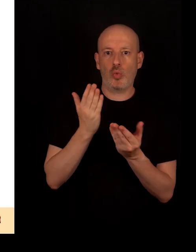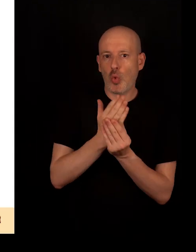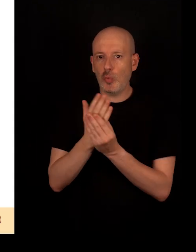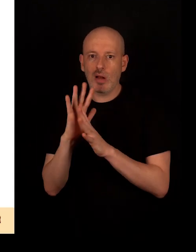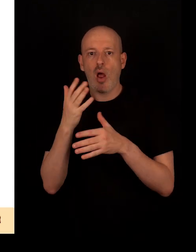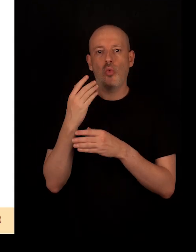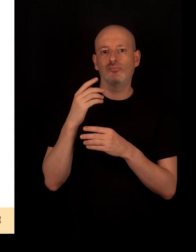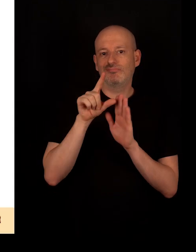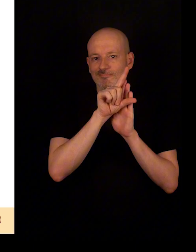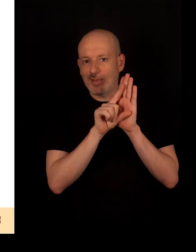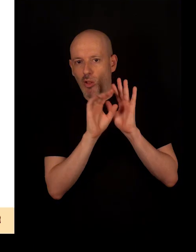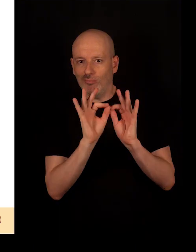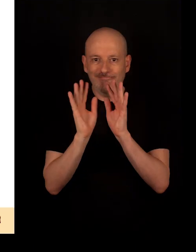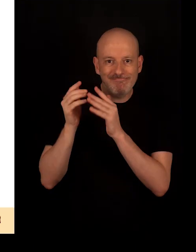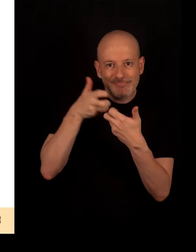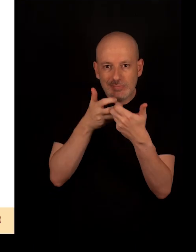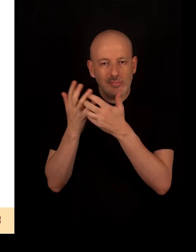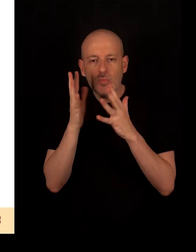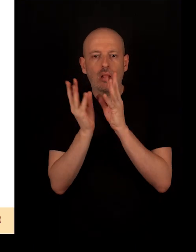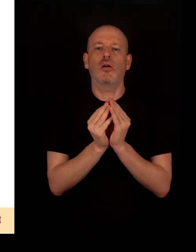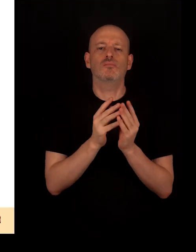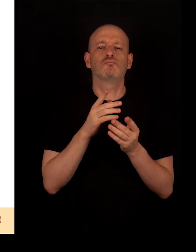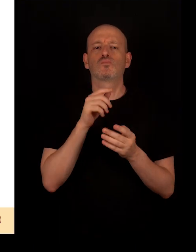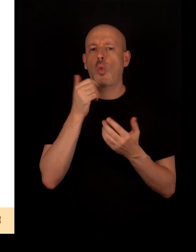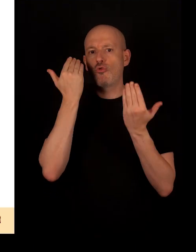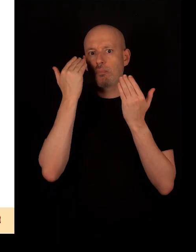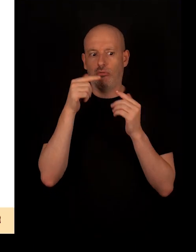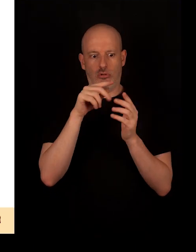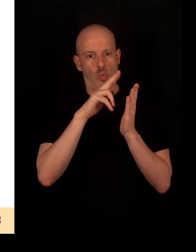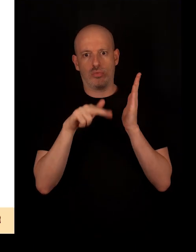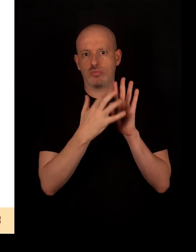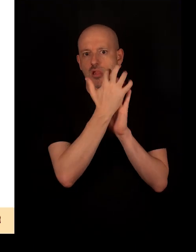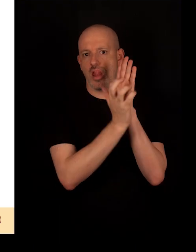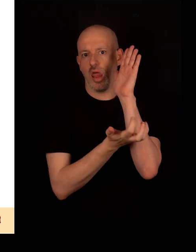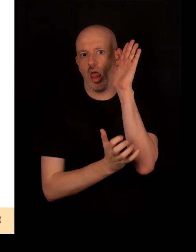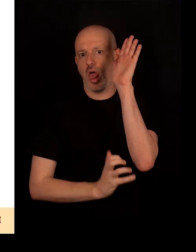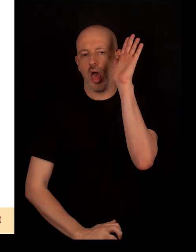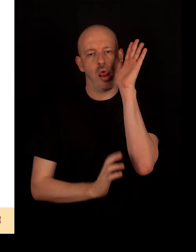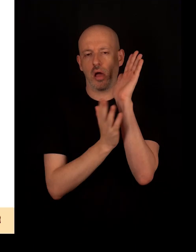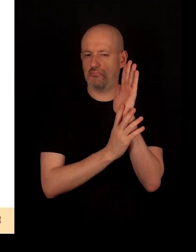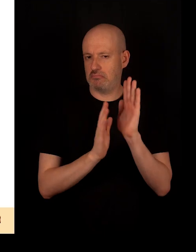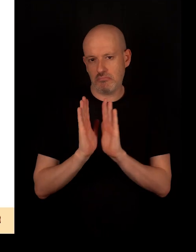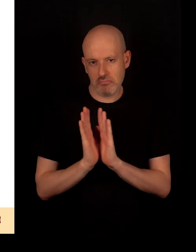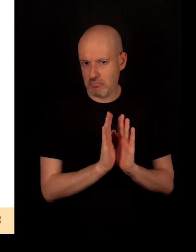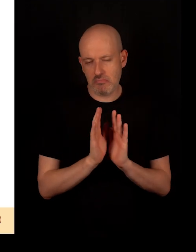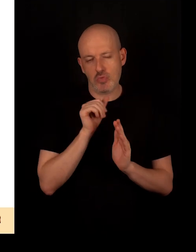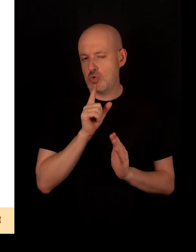the documents or the legal officers, of course, and all that. Of course, we don't expect that this contract is something long.